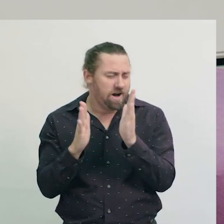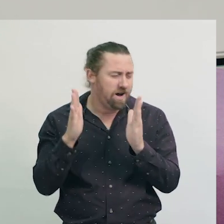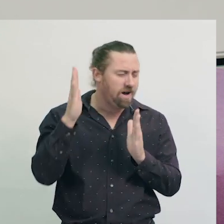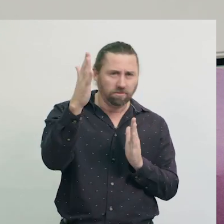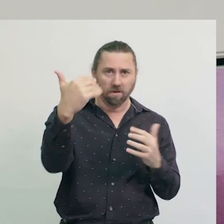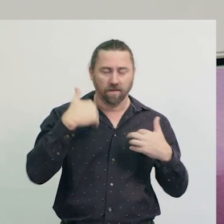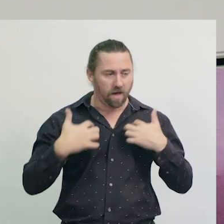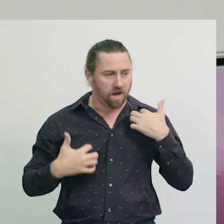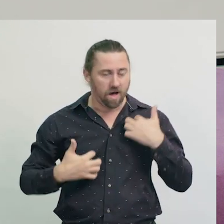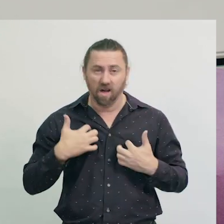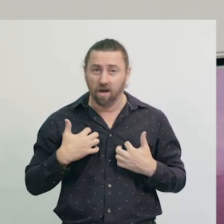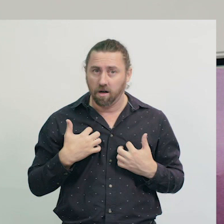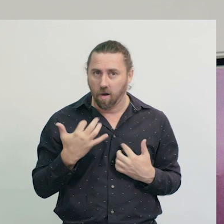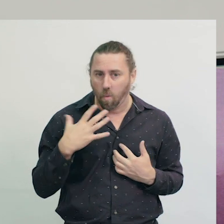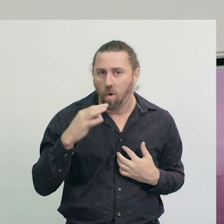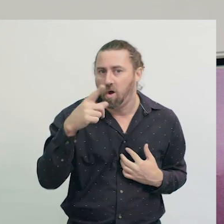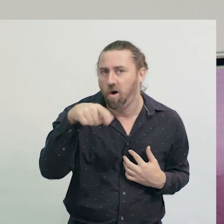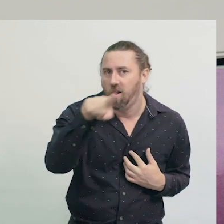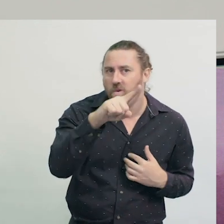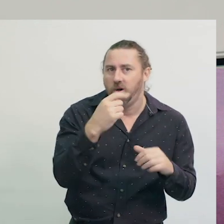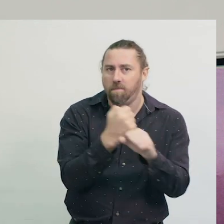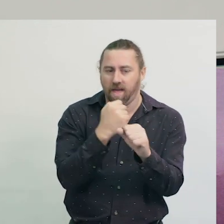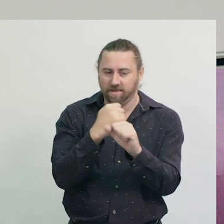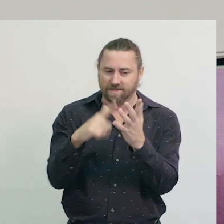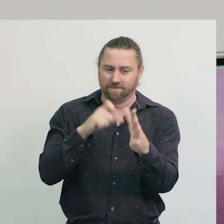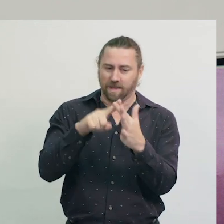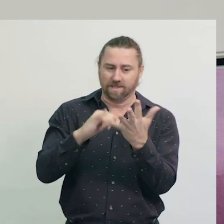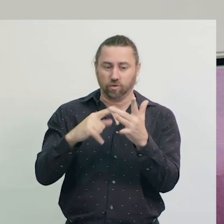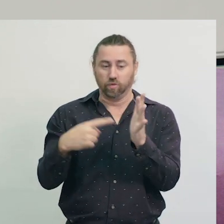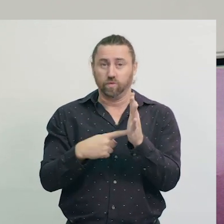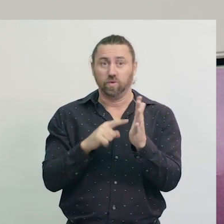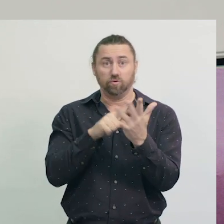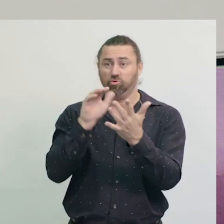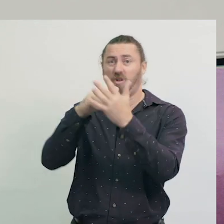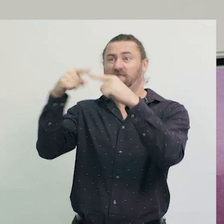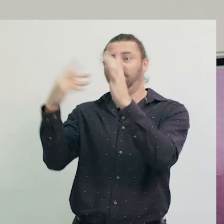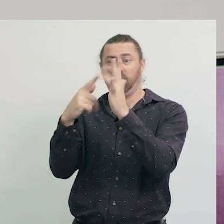Or you can design a spacesuit for landing on a Moon of another planet in our solar system.